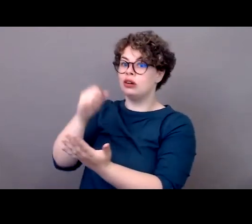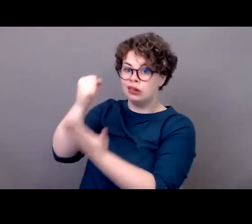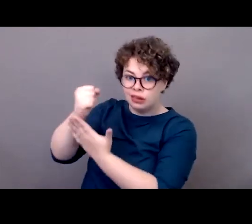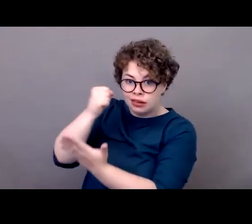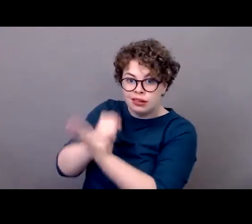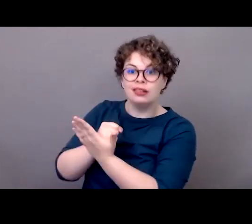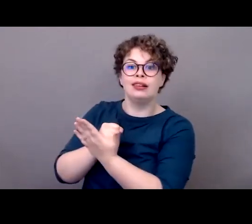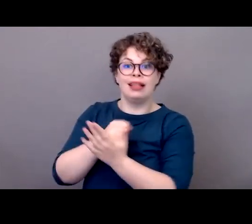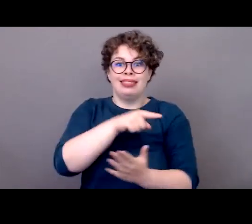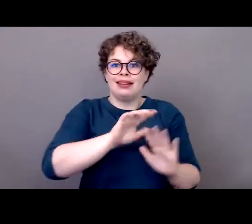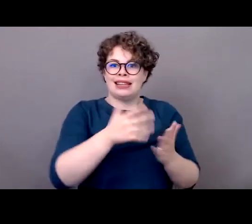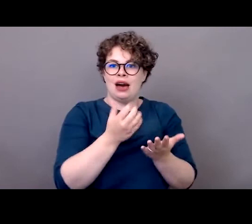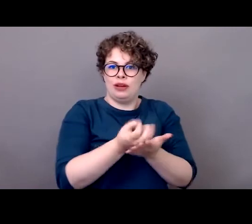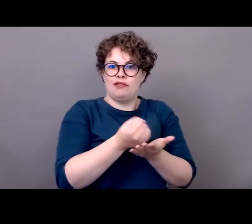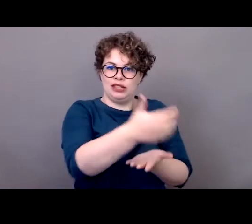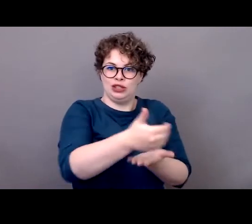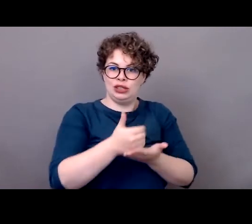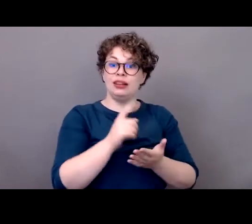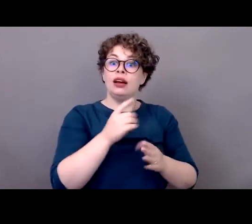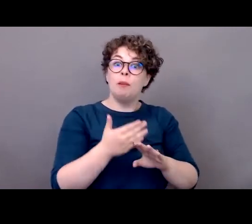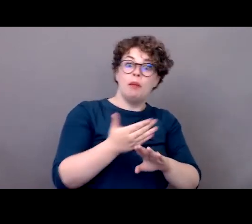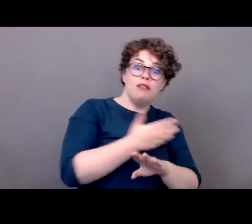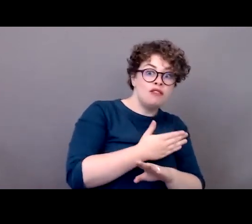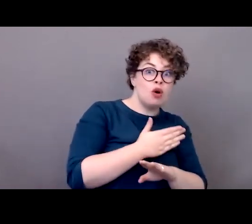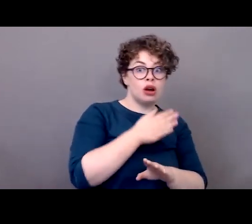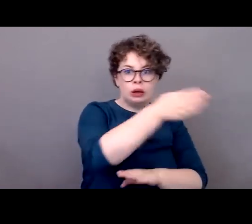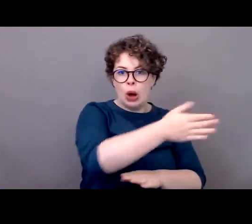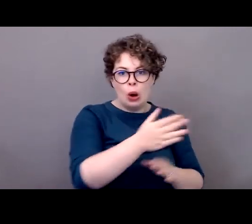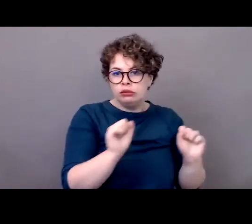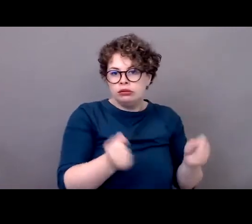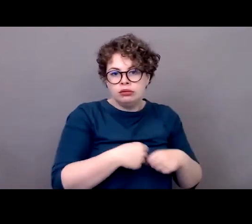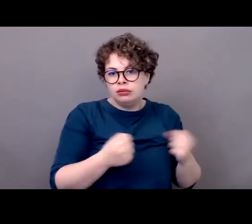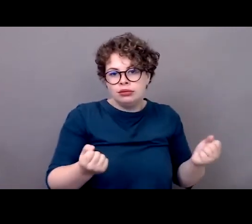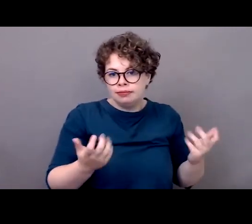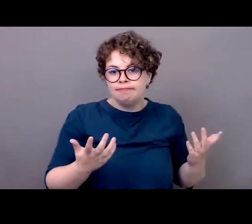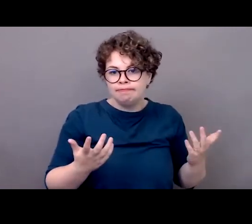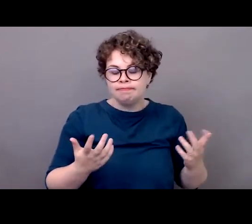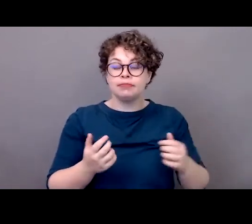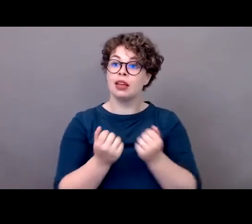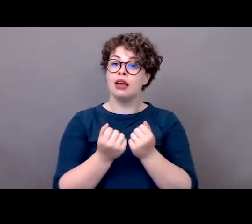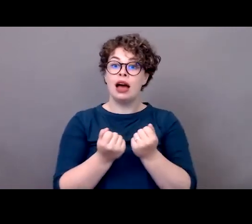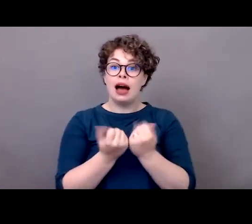And another context, such as protracted crises, be it cyclical or frequent droughts, let's say in the